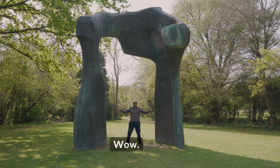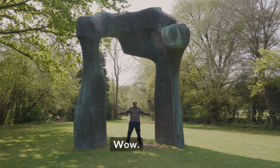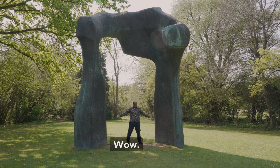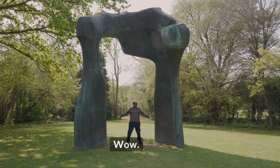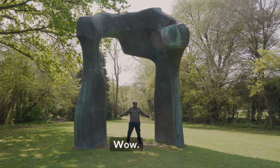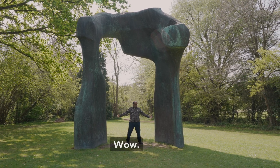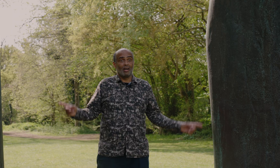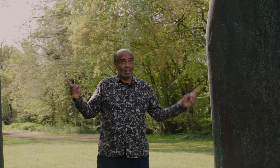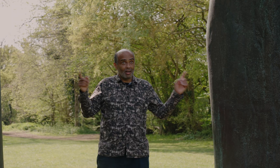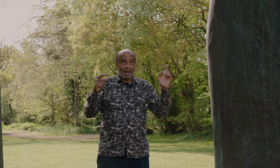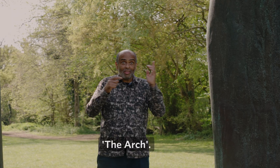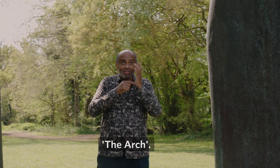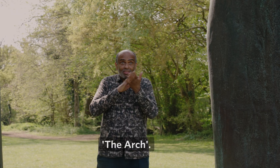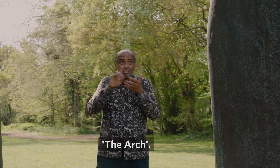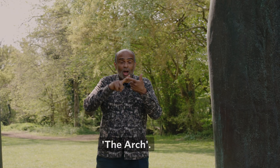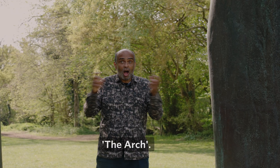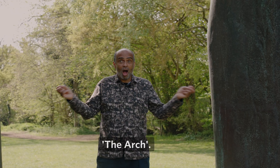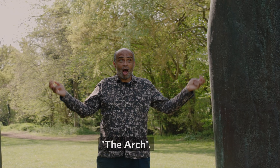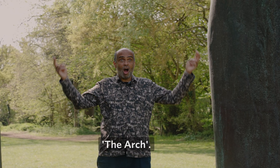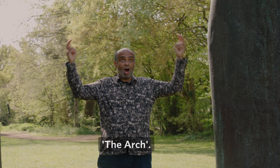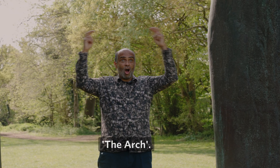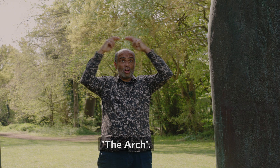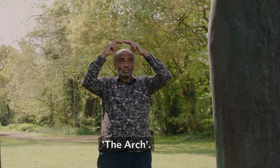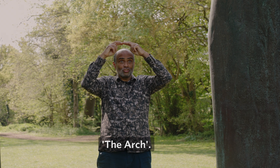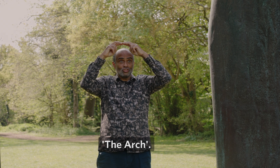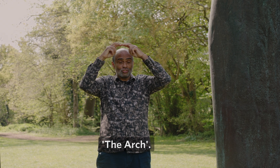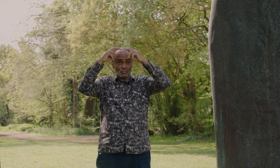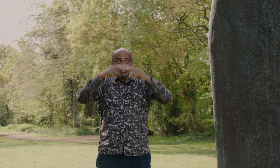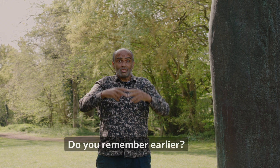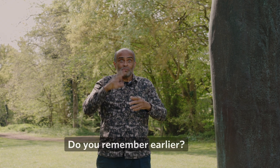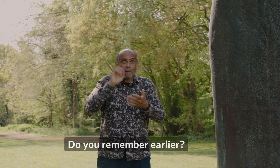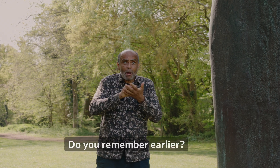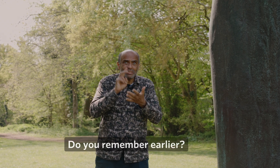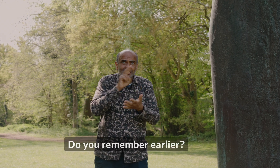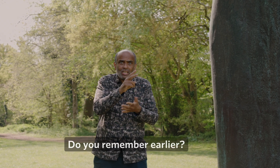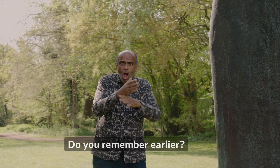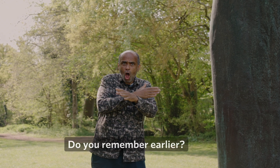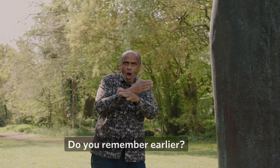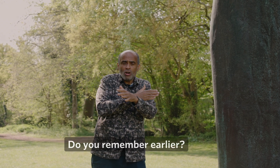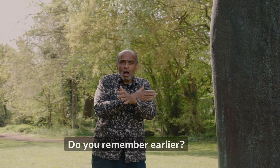Wow. 'The Arch'. Do you remember earlier?